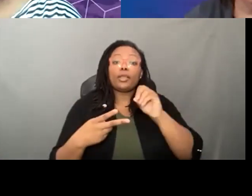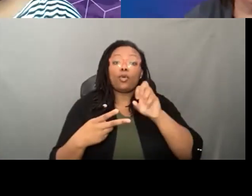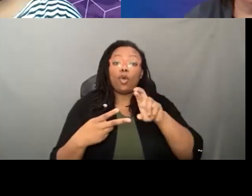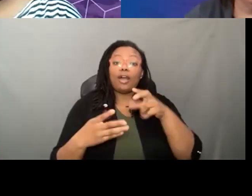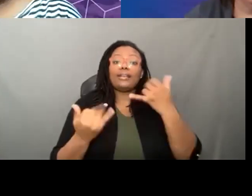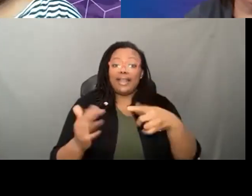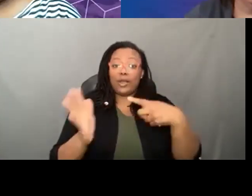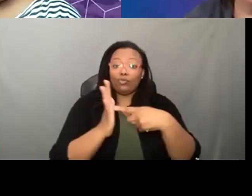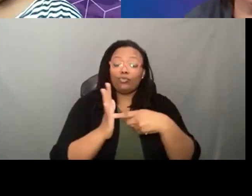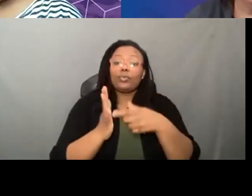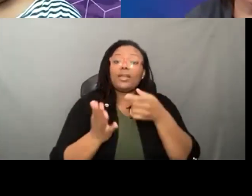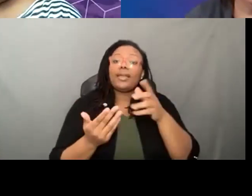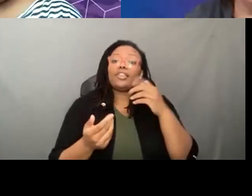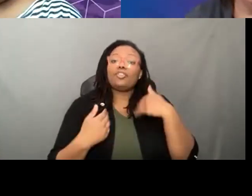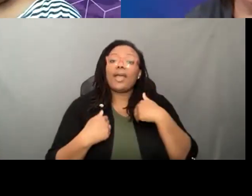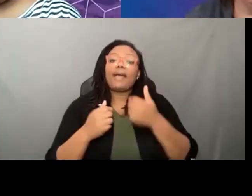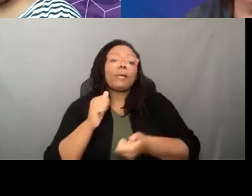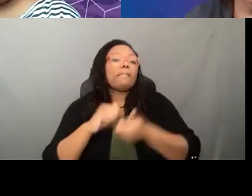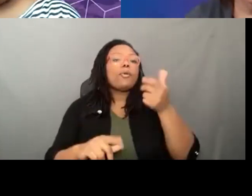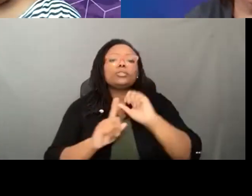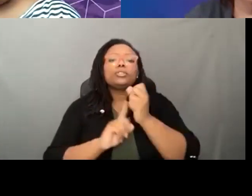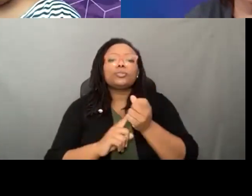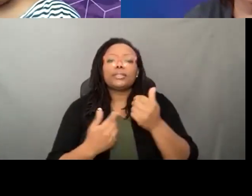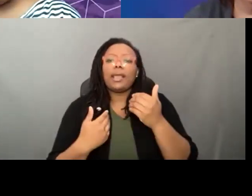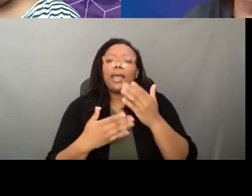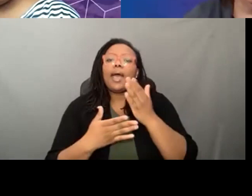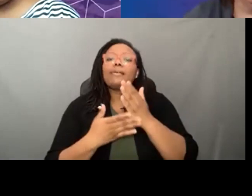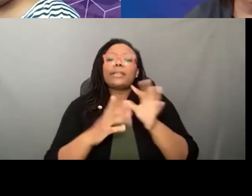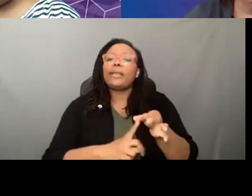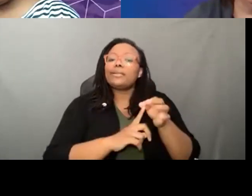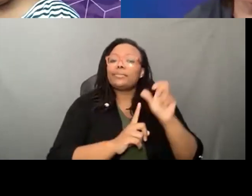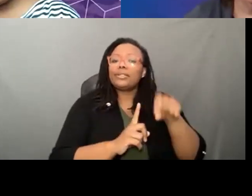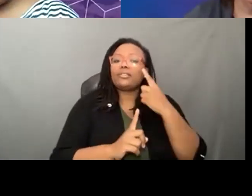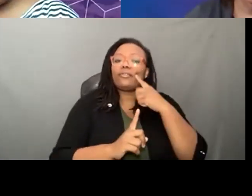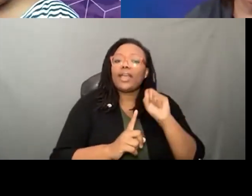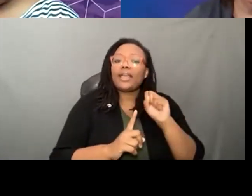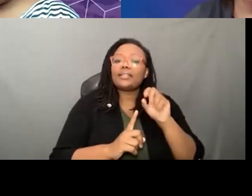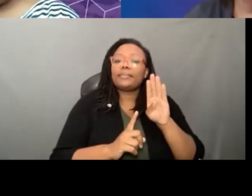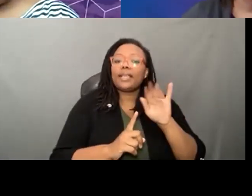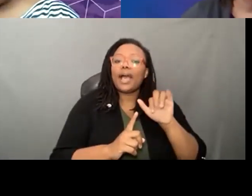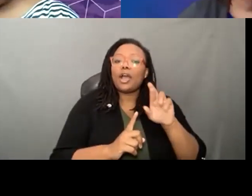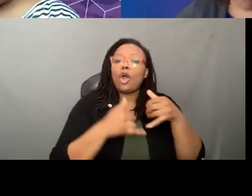And you have, in most cases, there are some exceptions for SBIR awardees in particular,